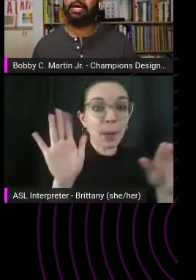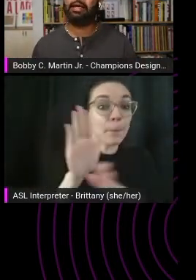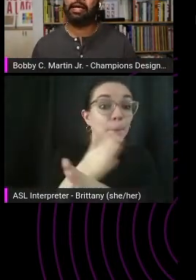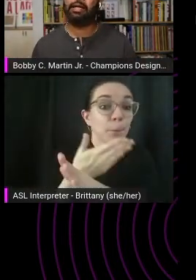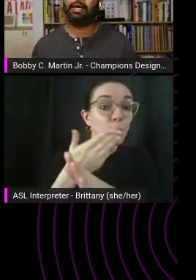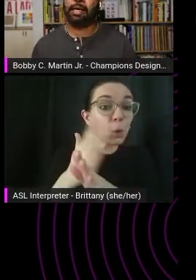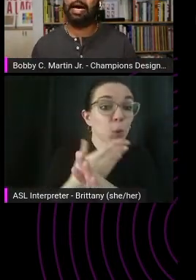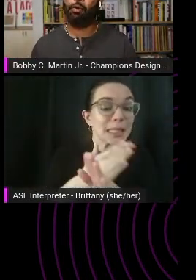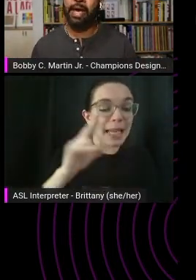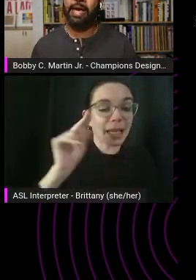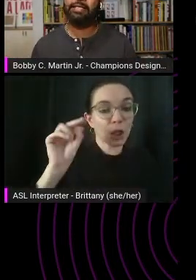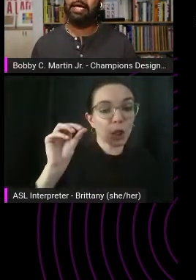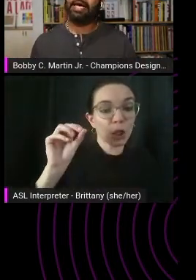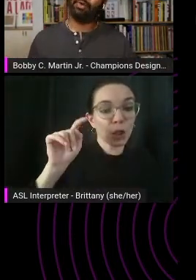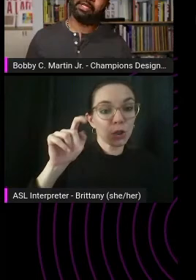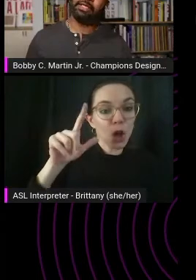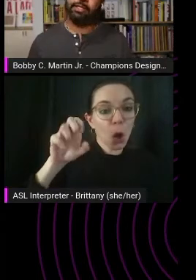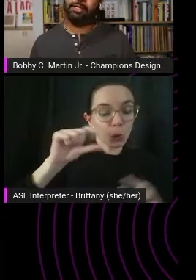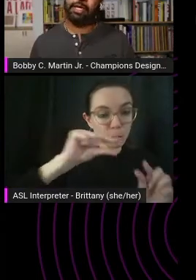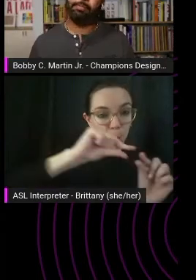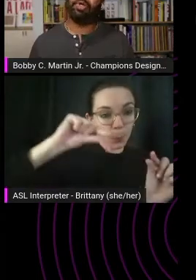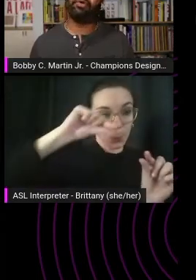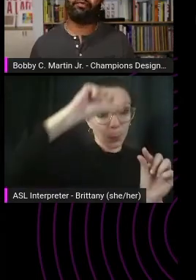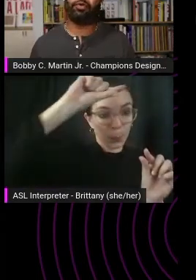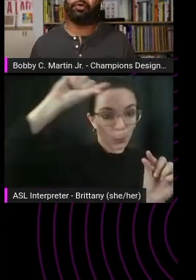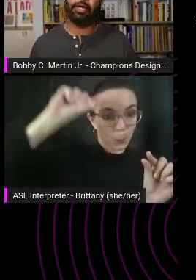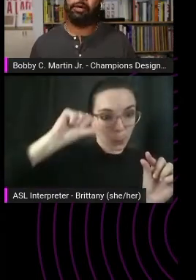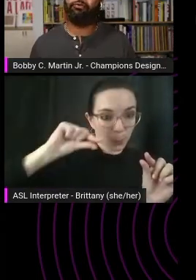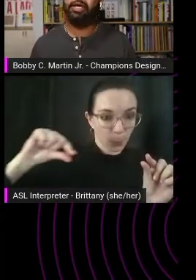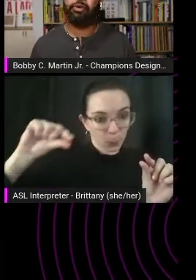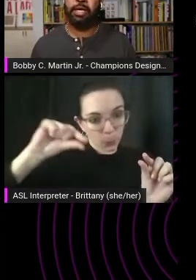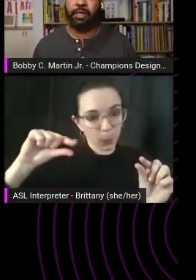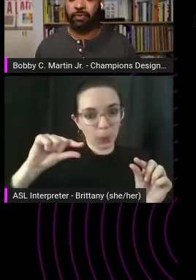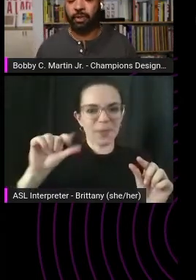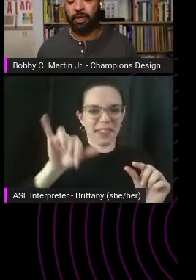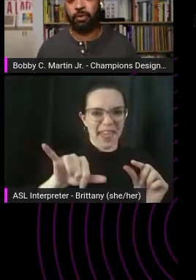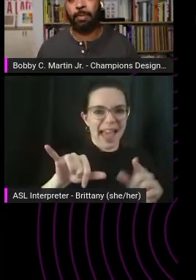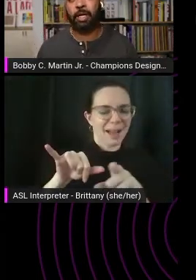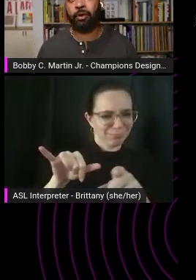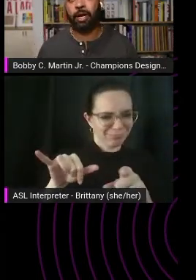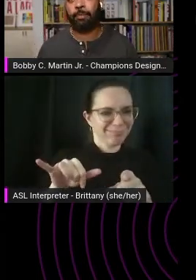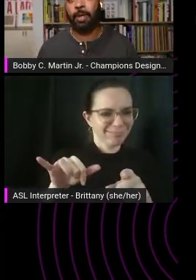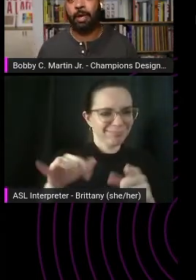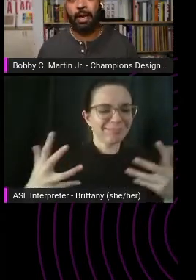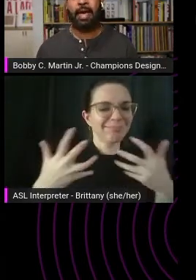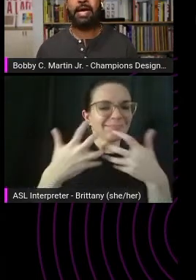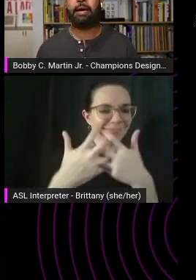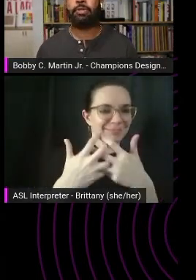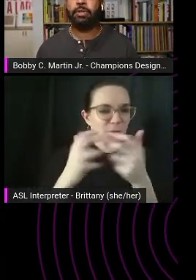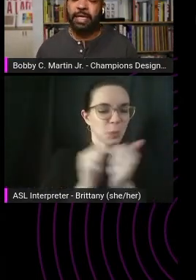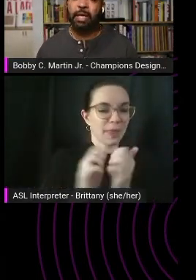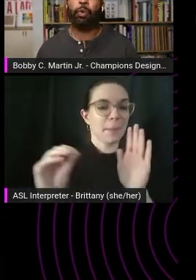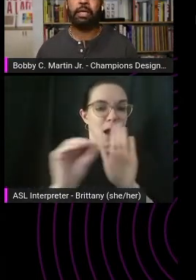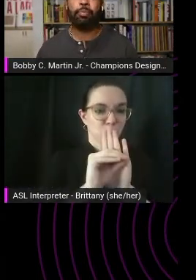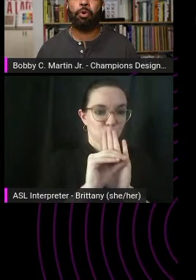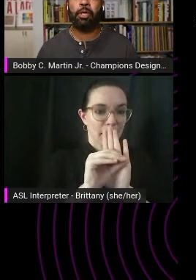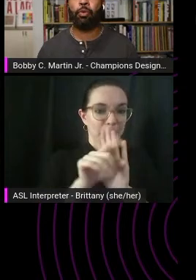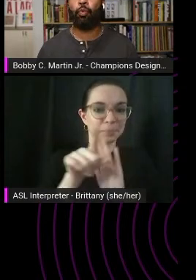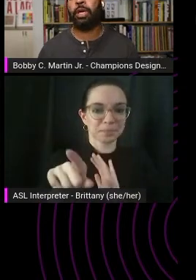in a lot of ways with this kind of beautiful kind of rendering of the monogram. And that was equally important